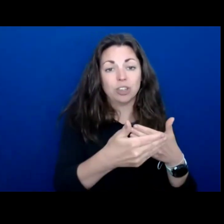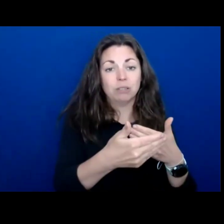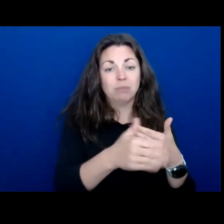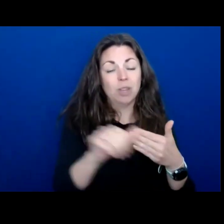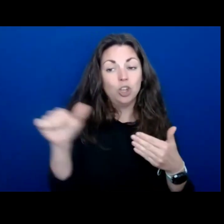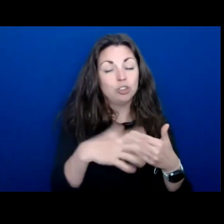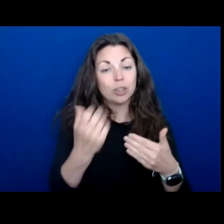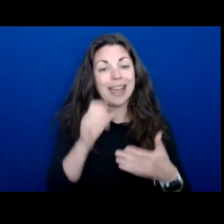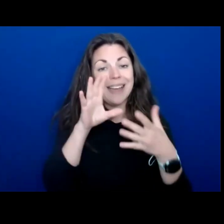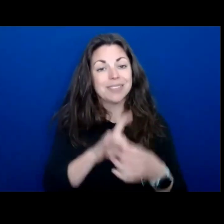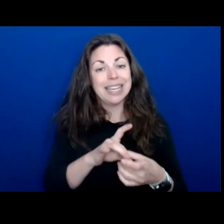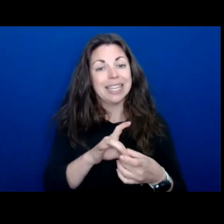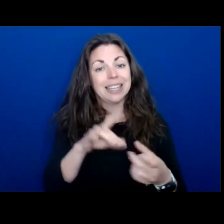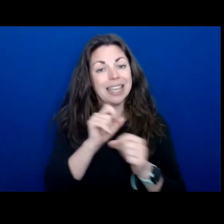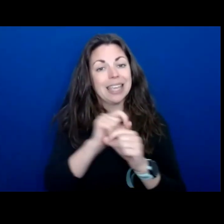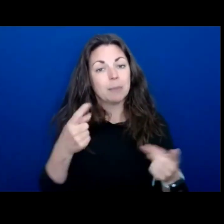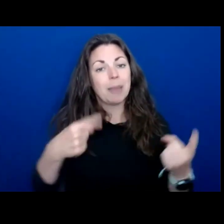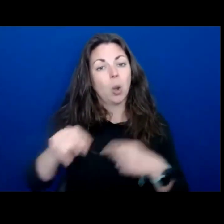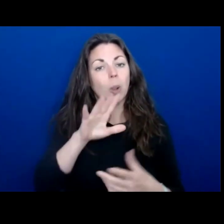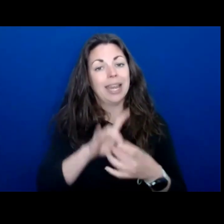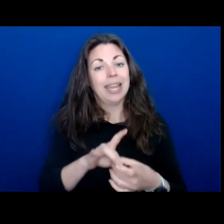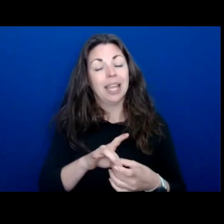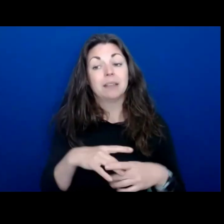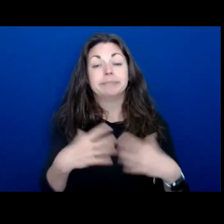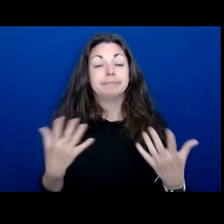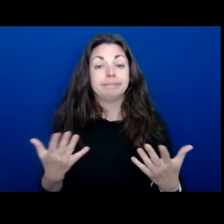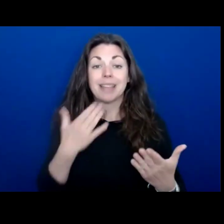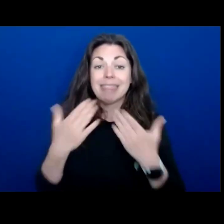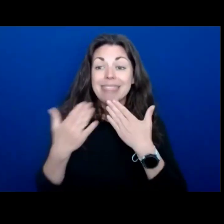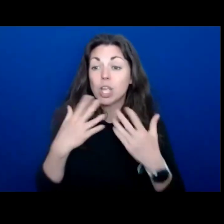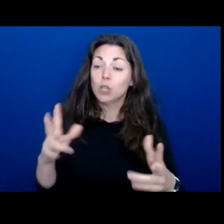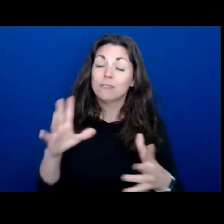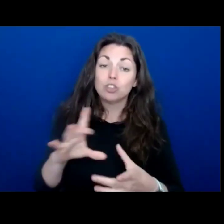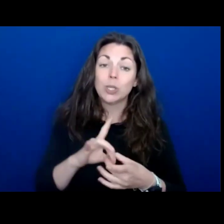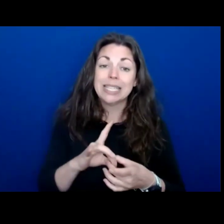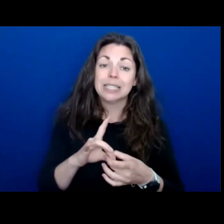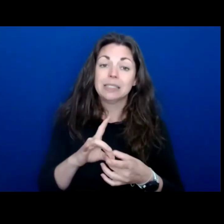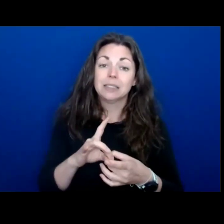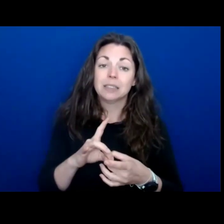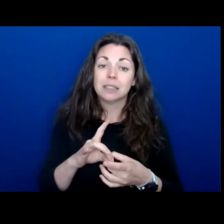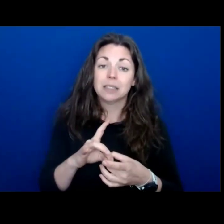now in your emails. Otherwise, thank you so much for joining us and I will be in touch